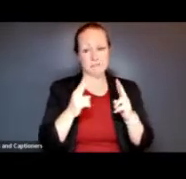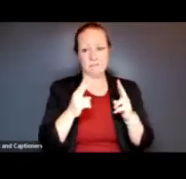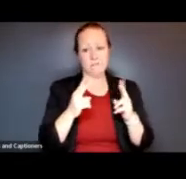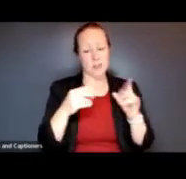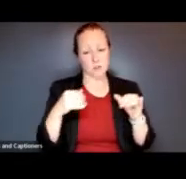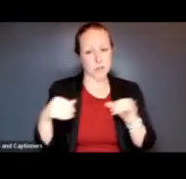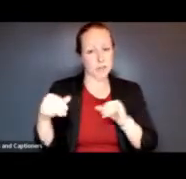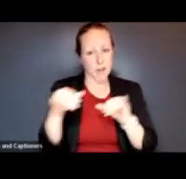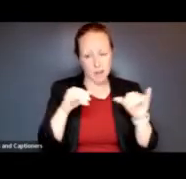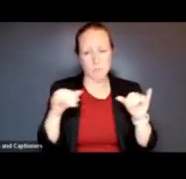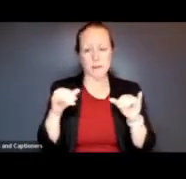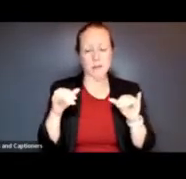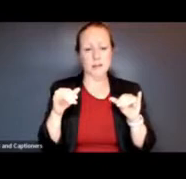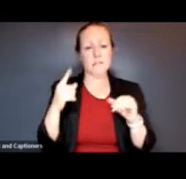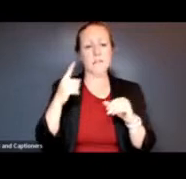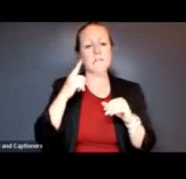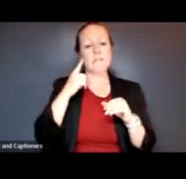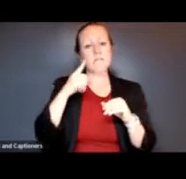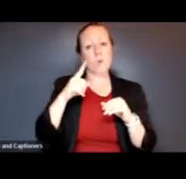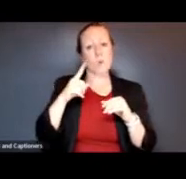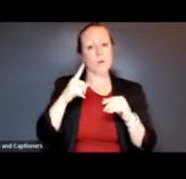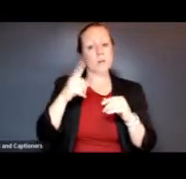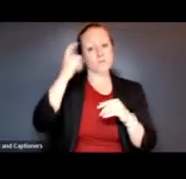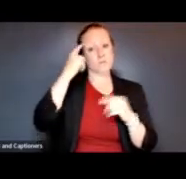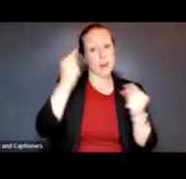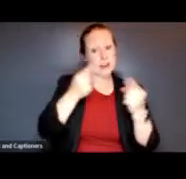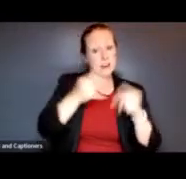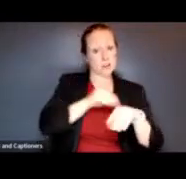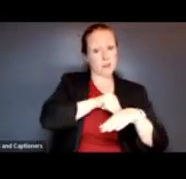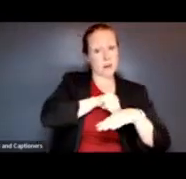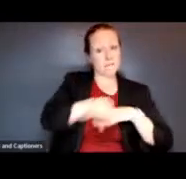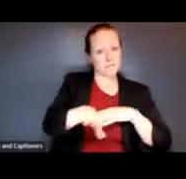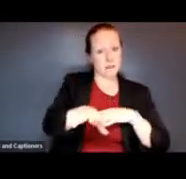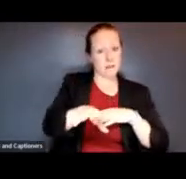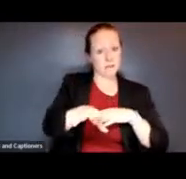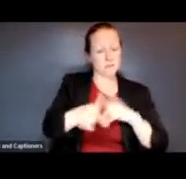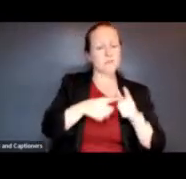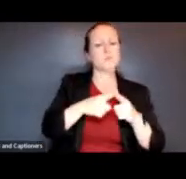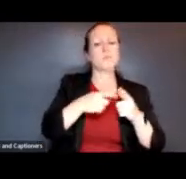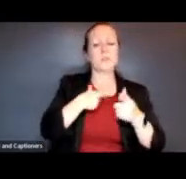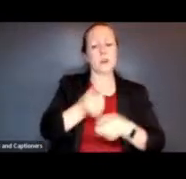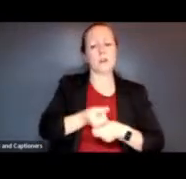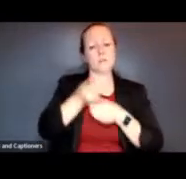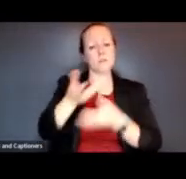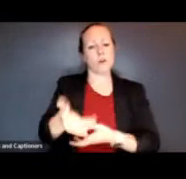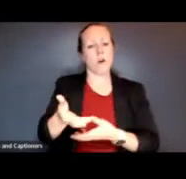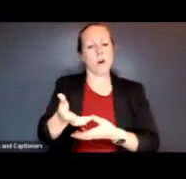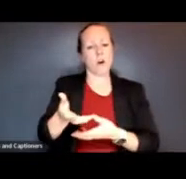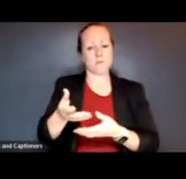it's not uncommon for the effects of a brain injury then to cause weaknesses that may